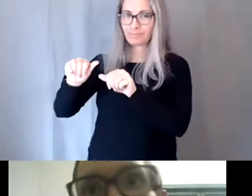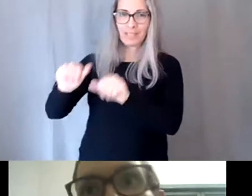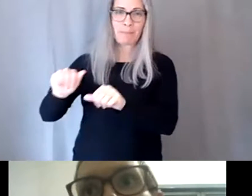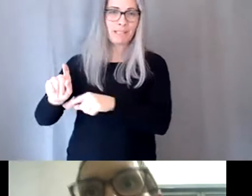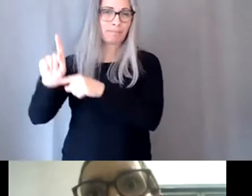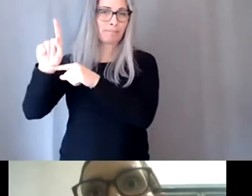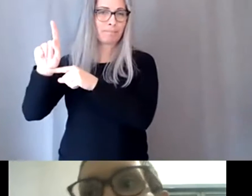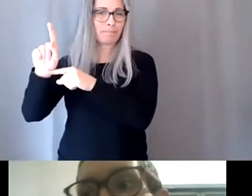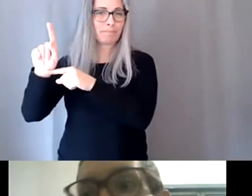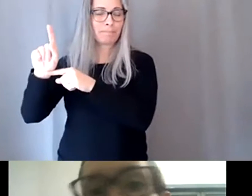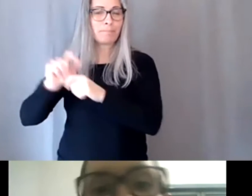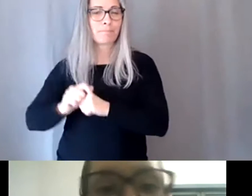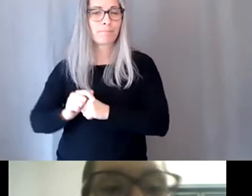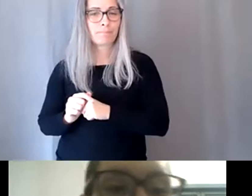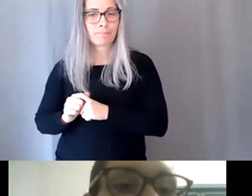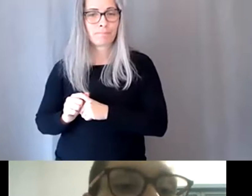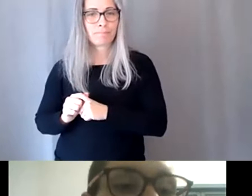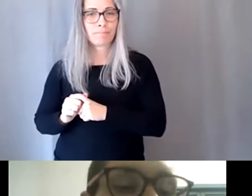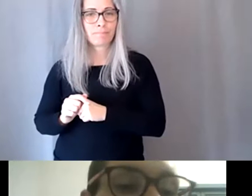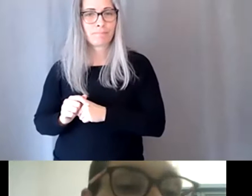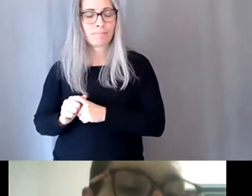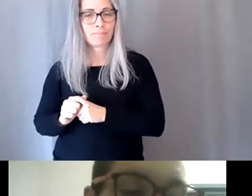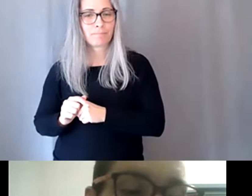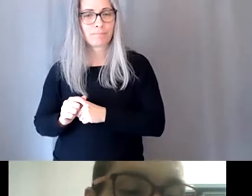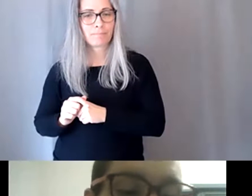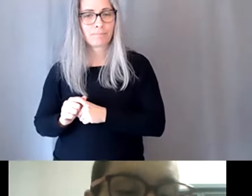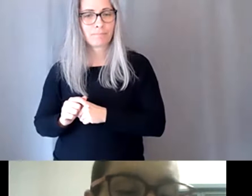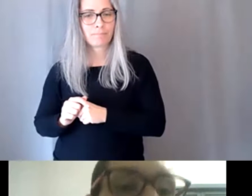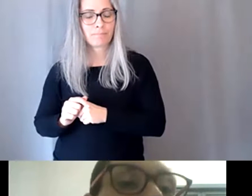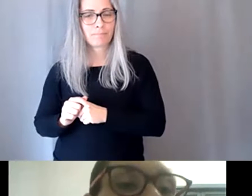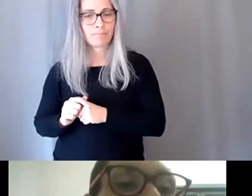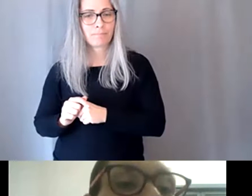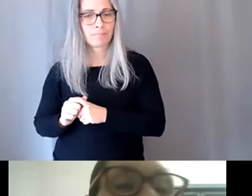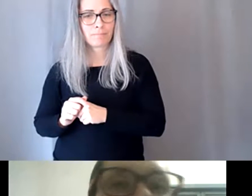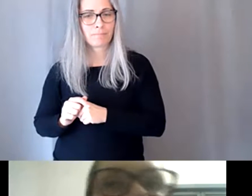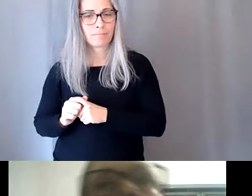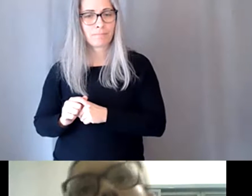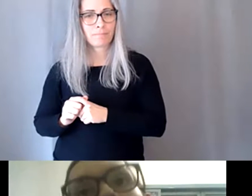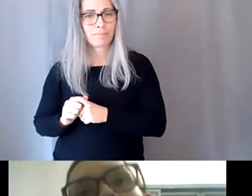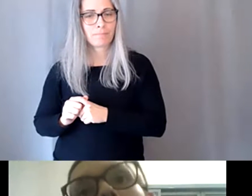I’m very happy to see that phrase that ableism